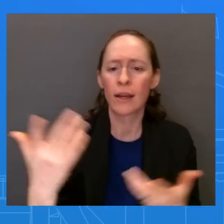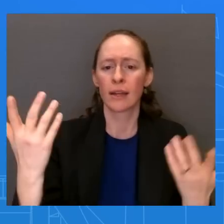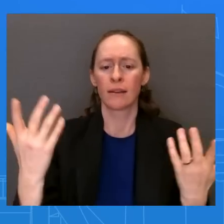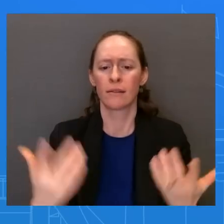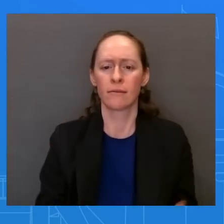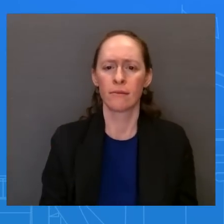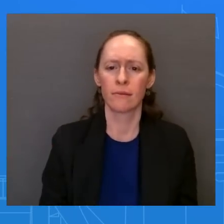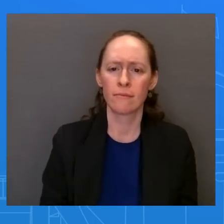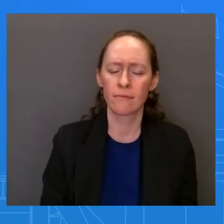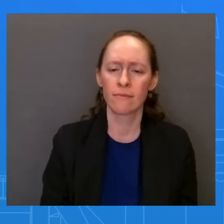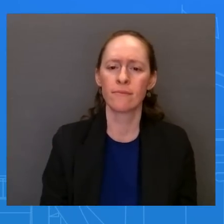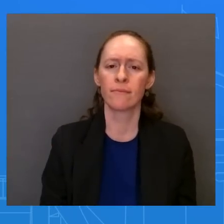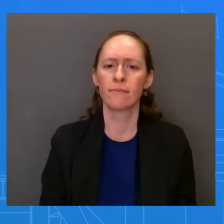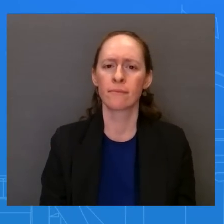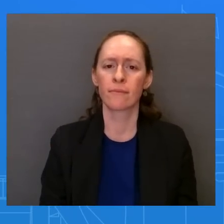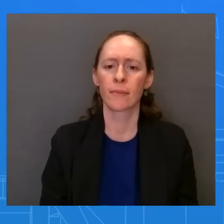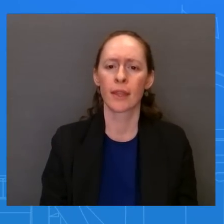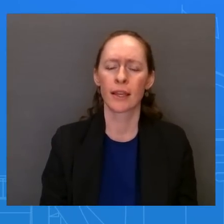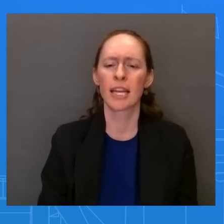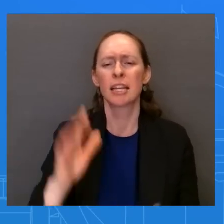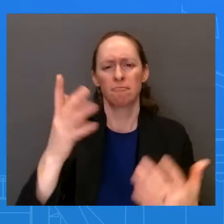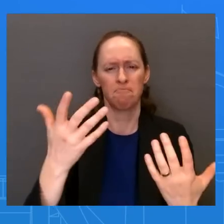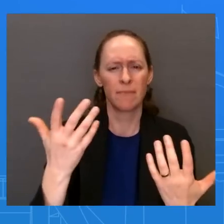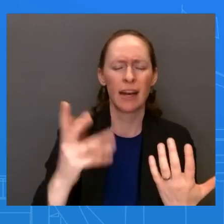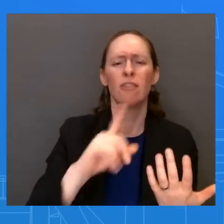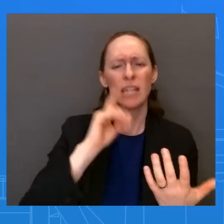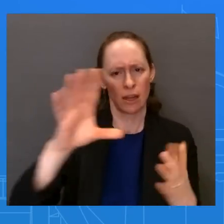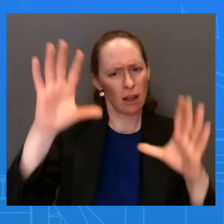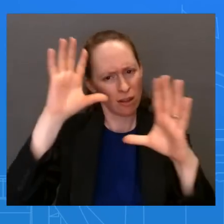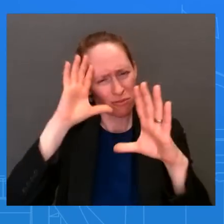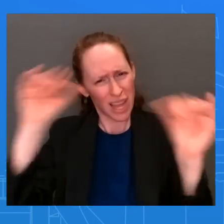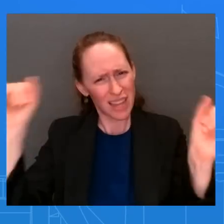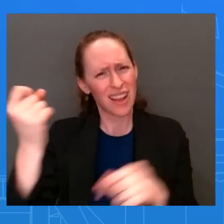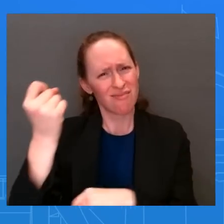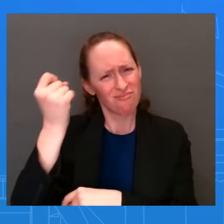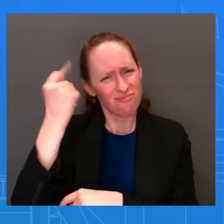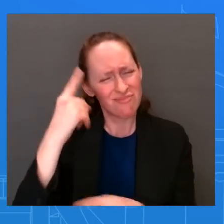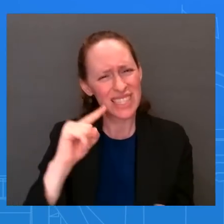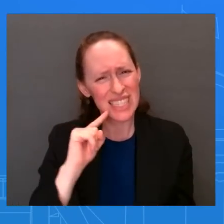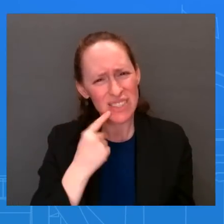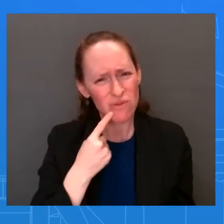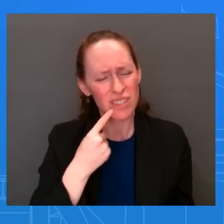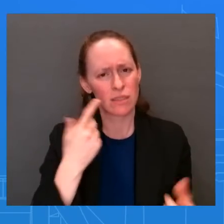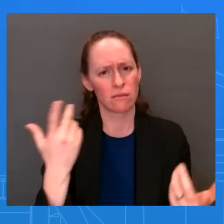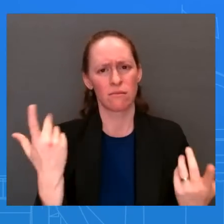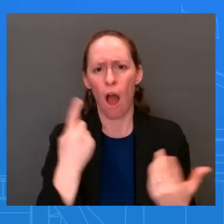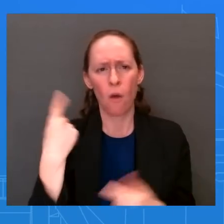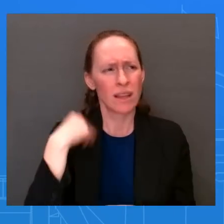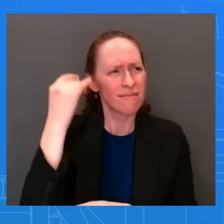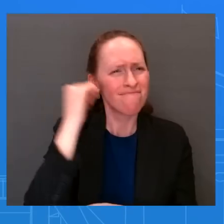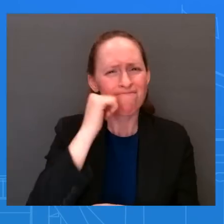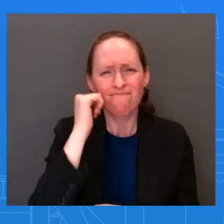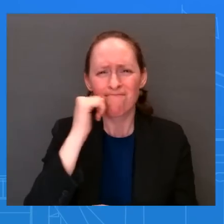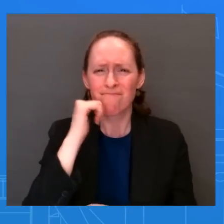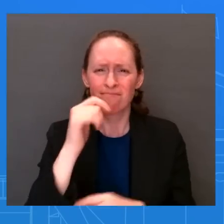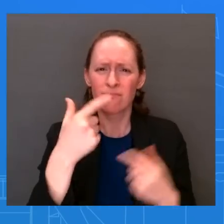when you think about the border security. But again, Congress needs to act. Republicans need to act. And if they really care about this issue,